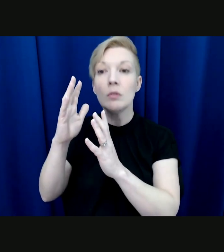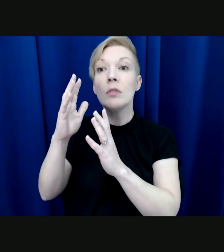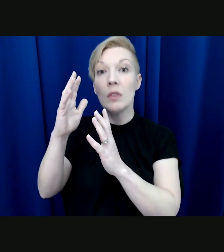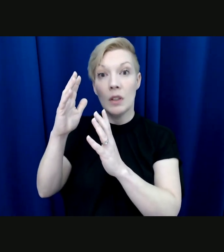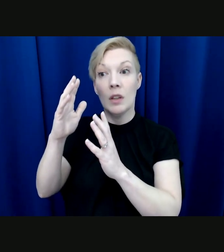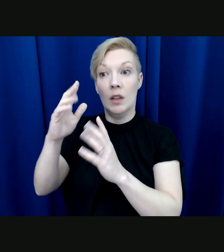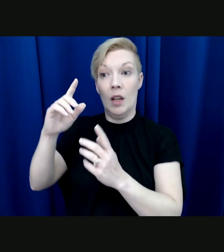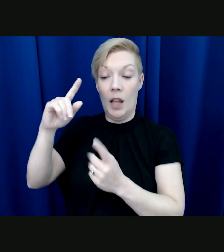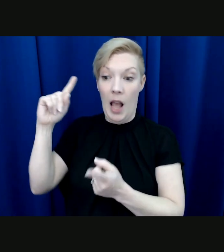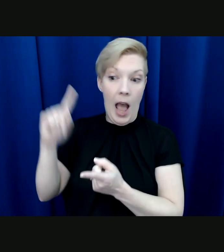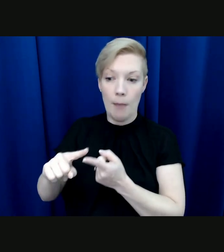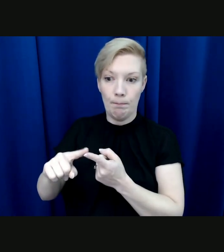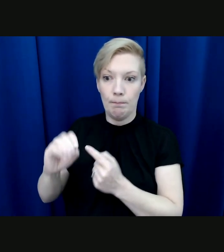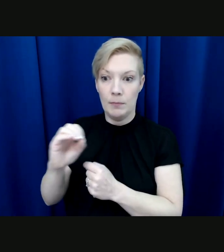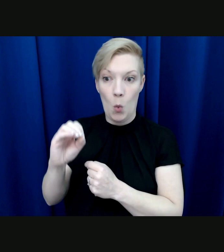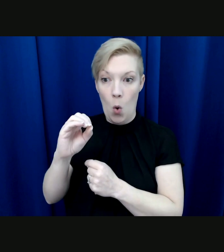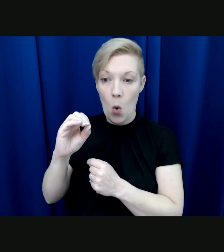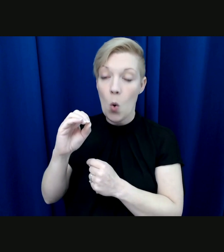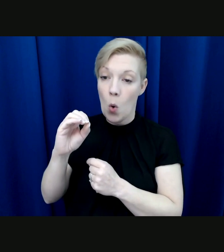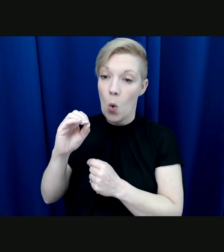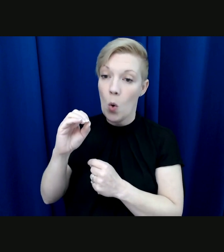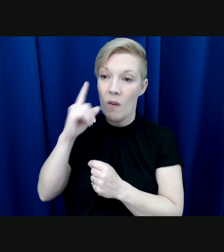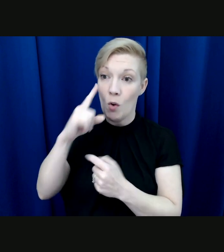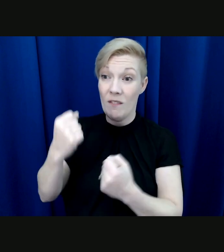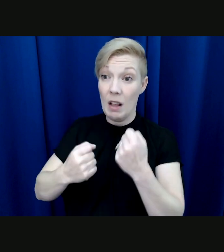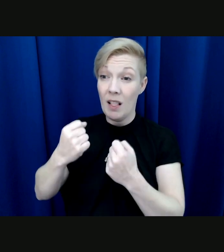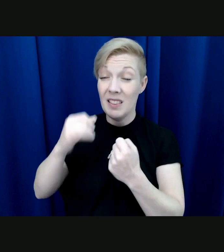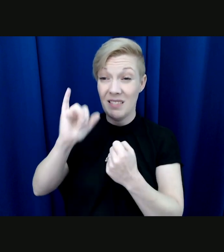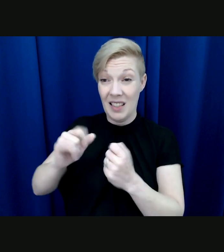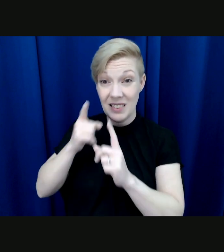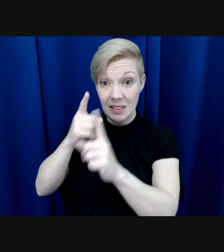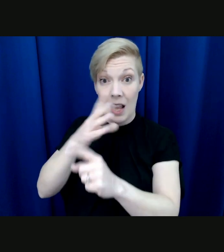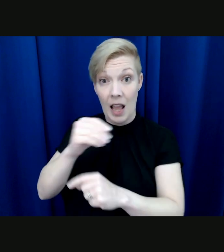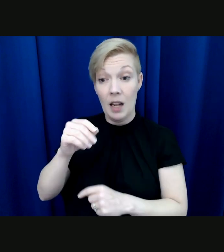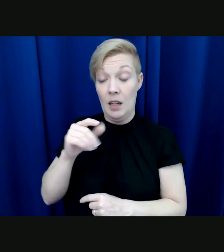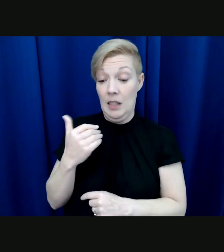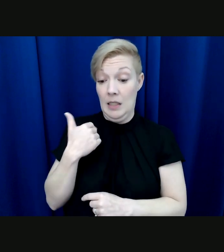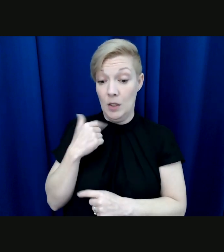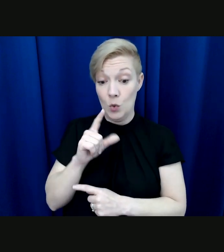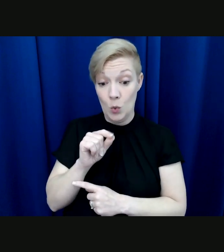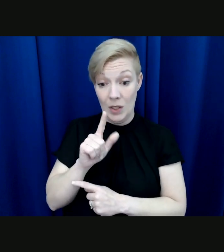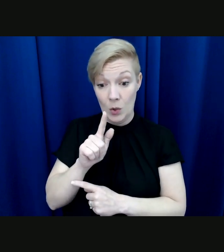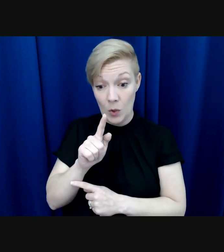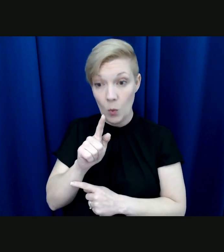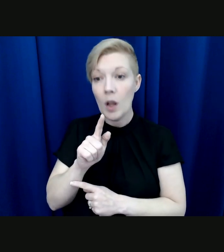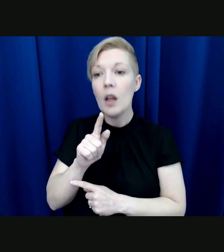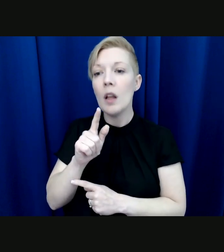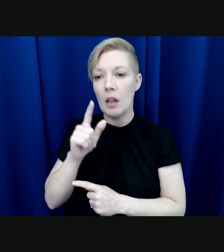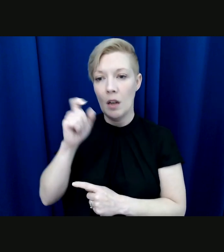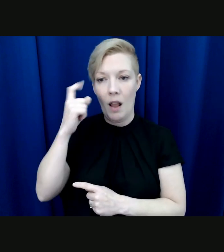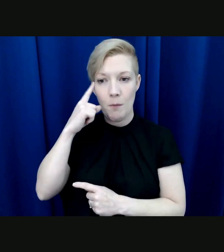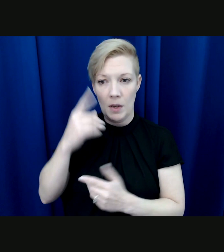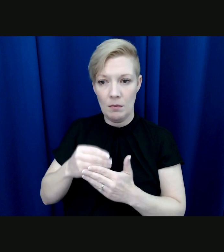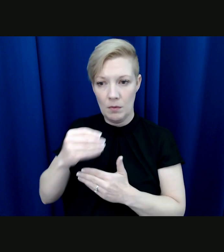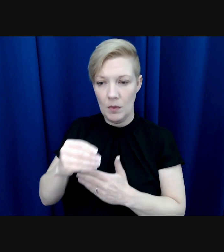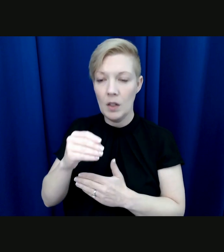And in 2021, the federal government purchased about one, one and a half percent zero emission vehicles